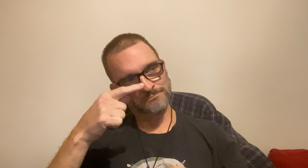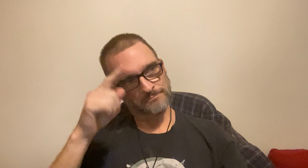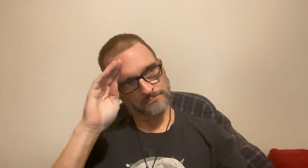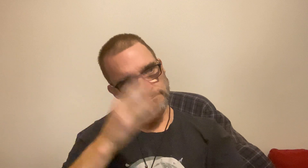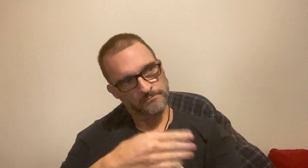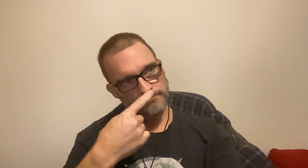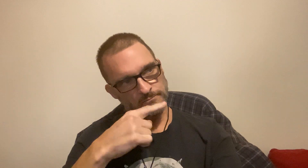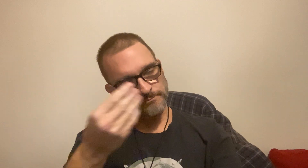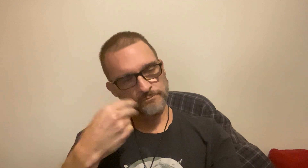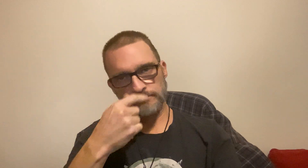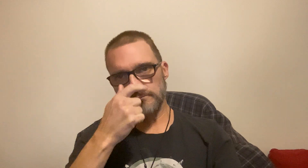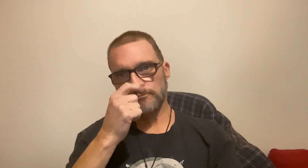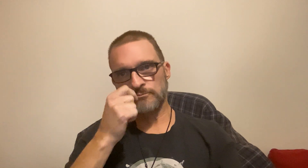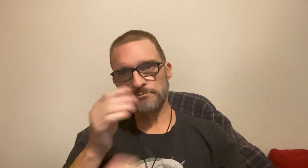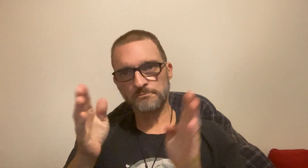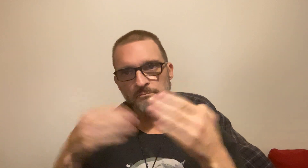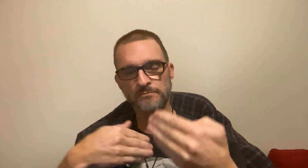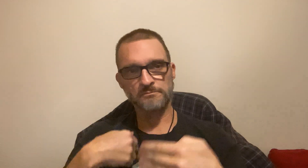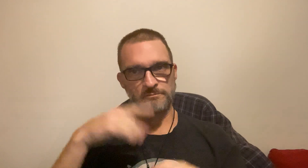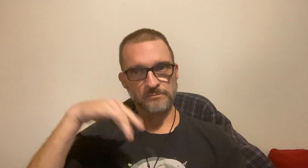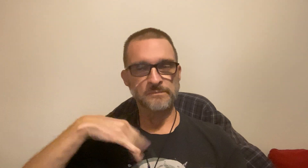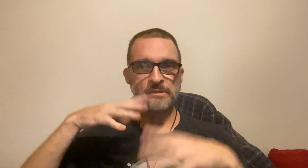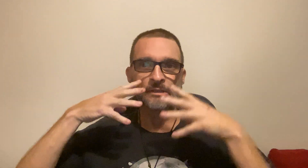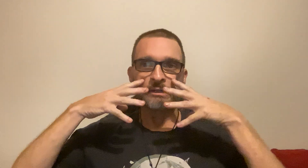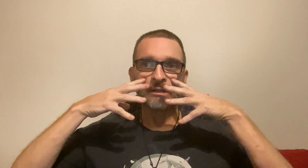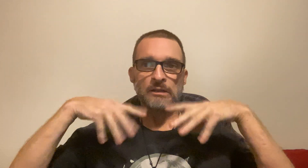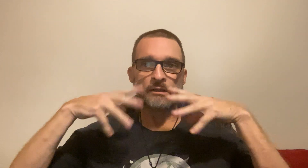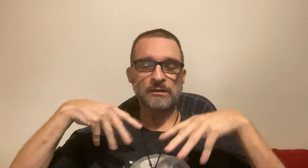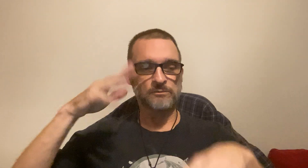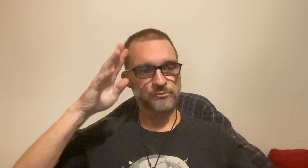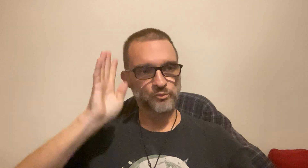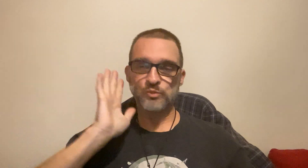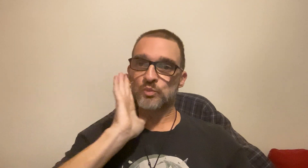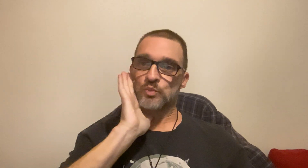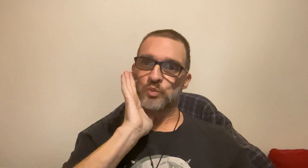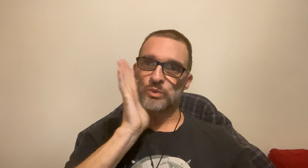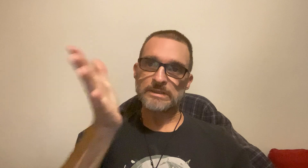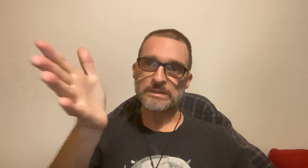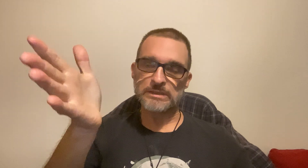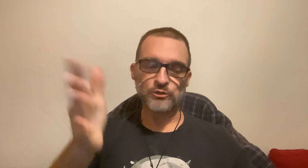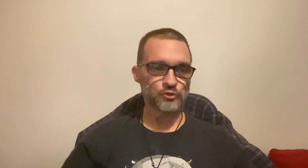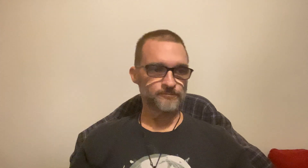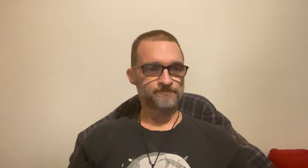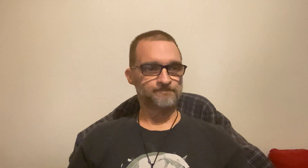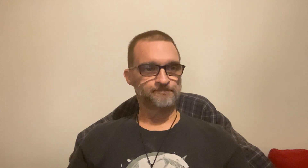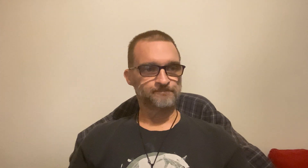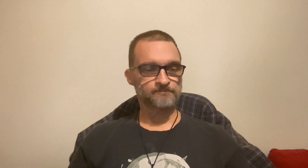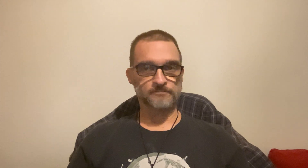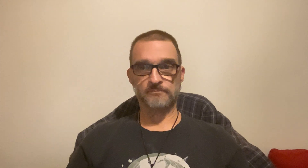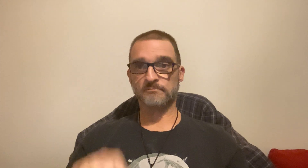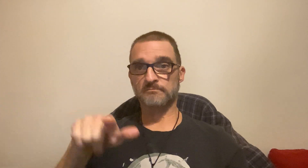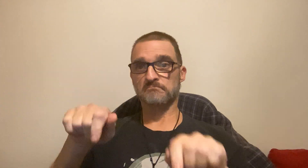Okay, I'm calling my son if he doesn't mind to bring me tissue box. I know that I'm going to burst into tears. I WILL!!!